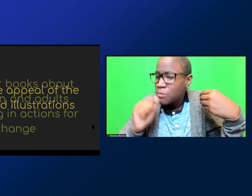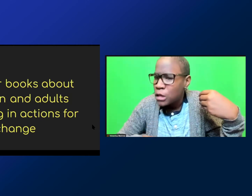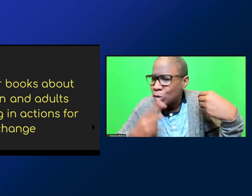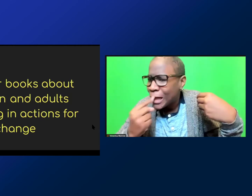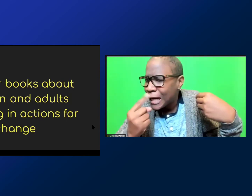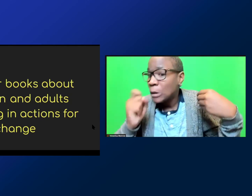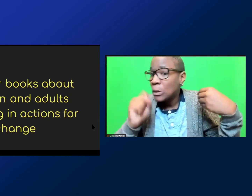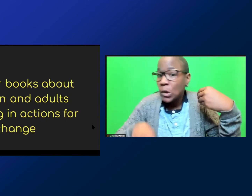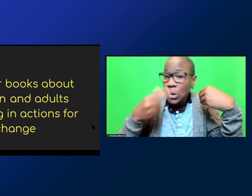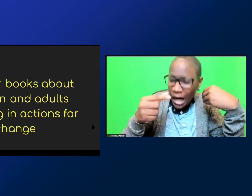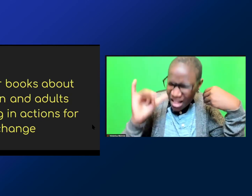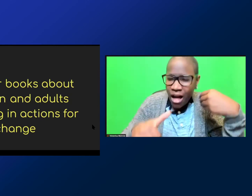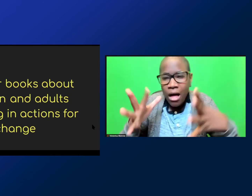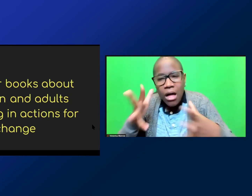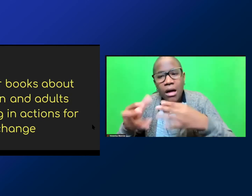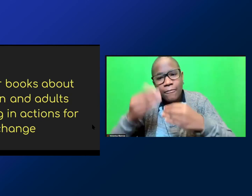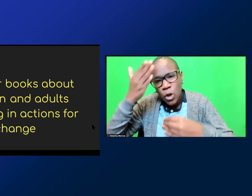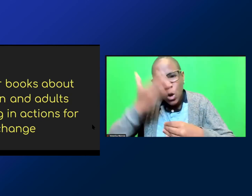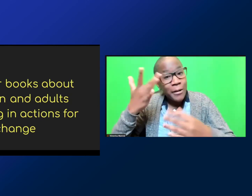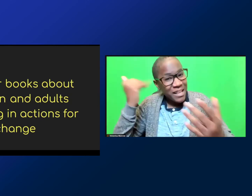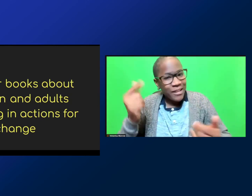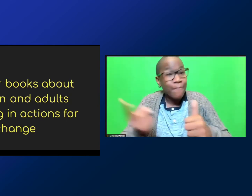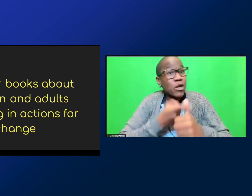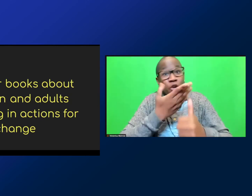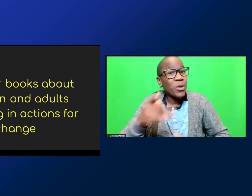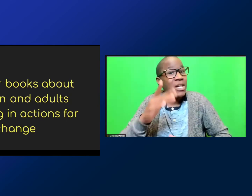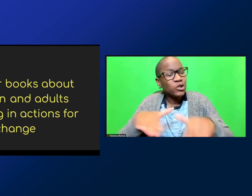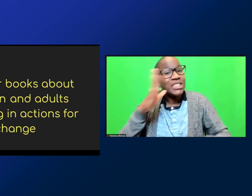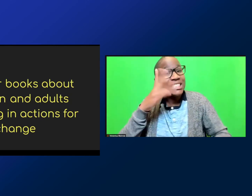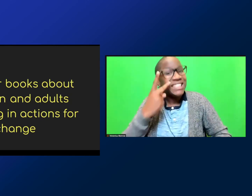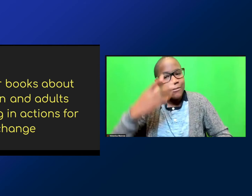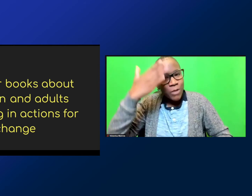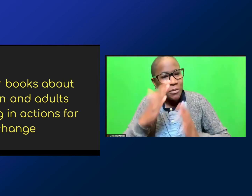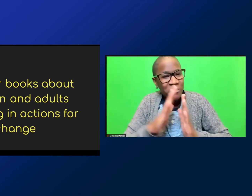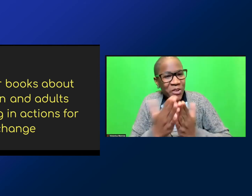certain things or use certain colors whereas girls must follow you know a different set of roles